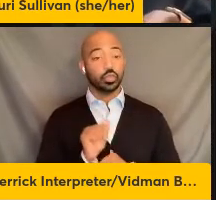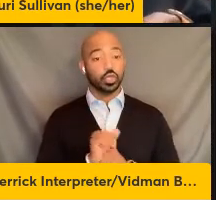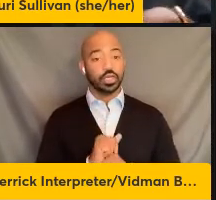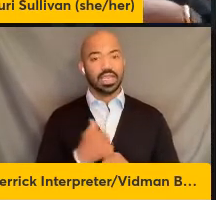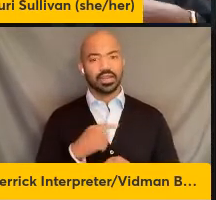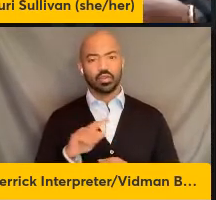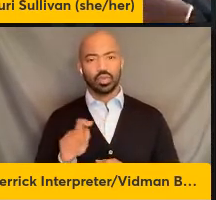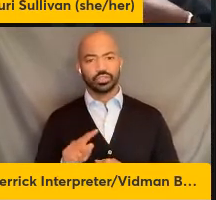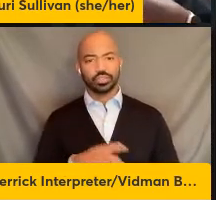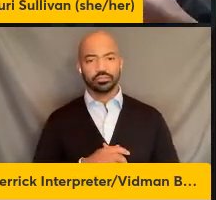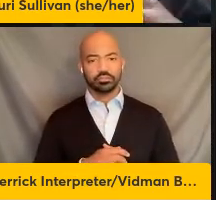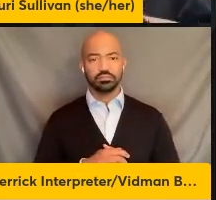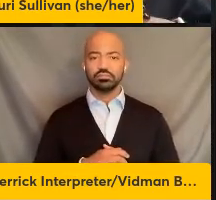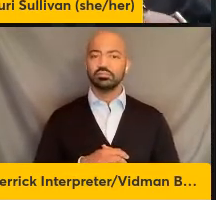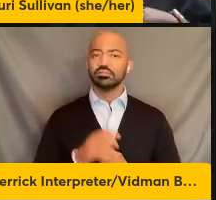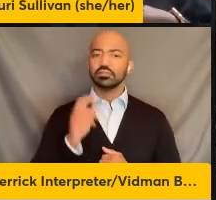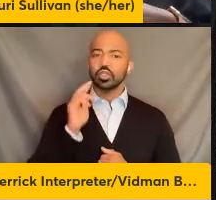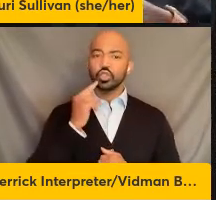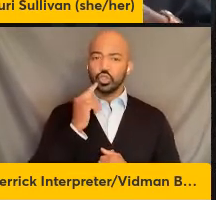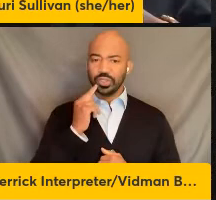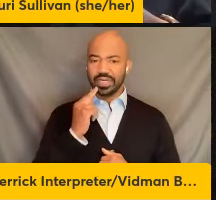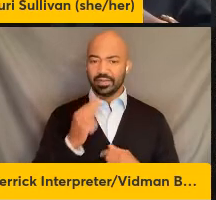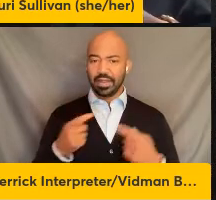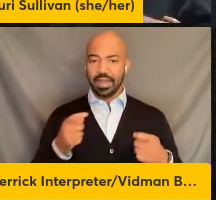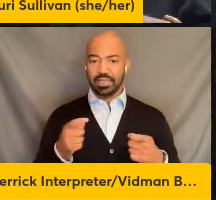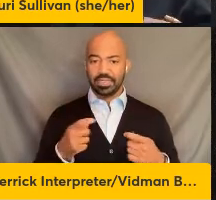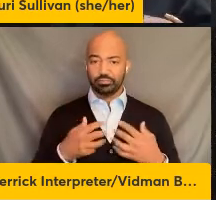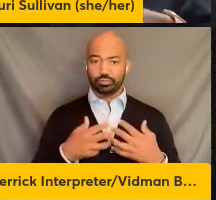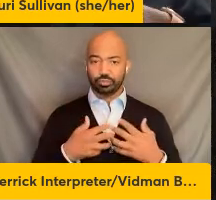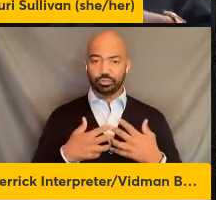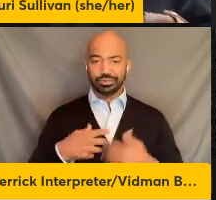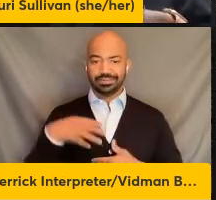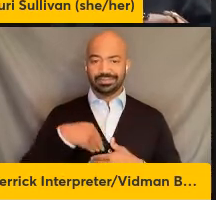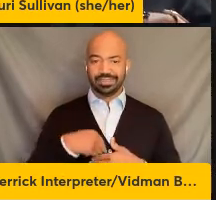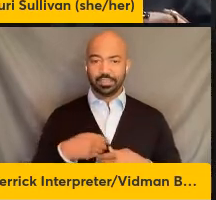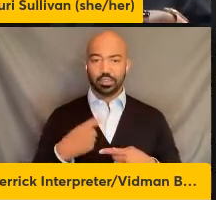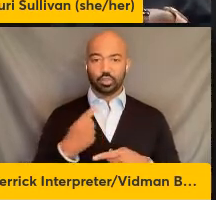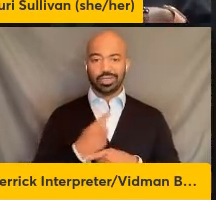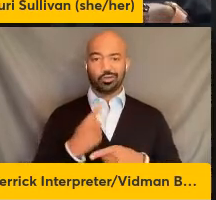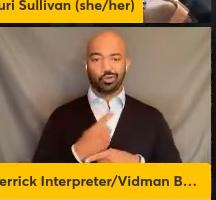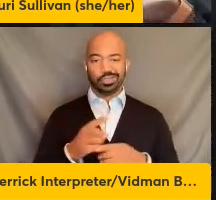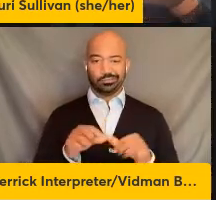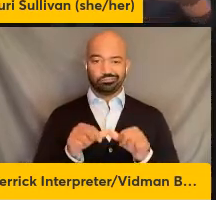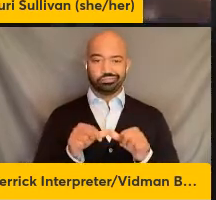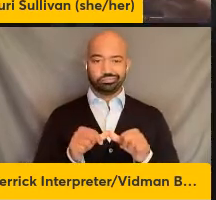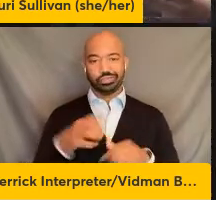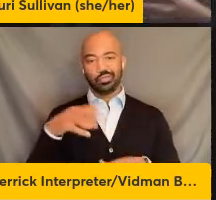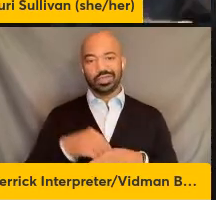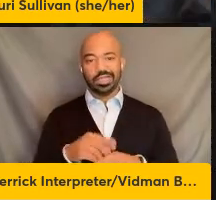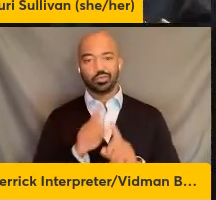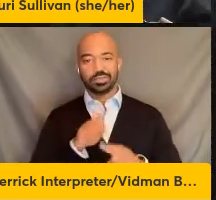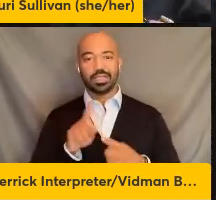which is whether nutrient handling machinery is dynamically regulated in response to diet. And so what do I mean when I say